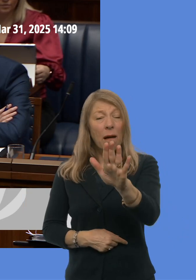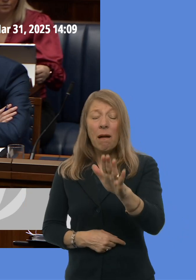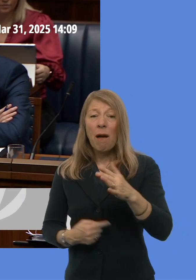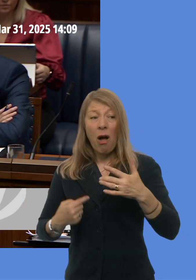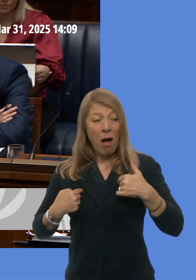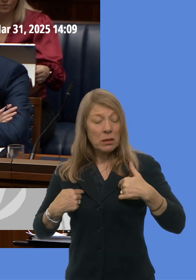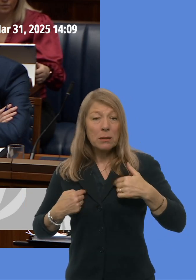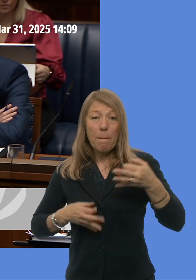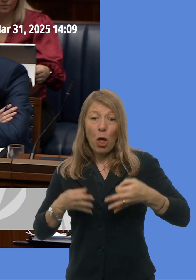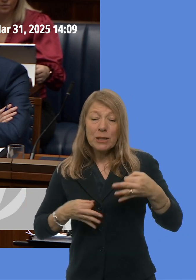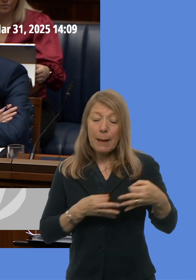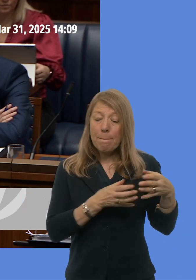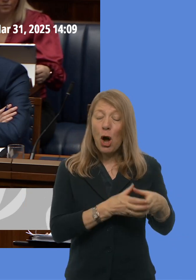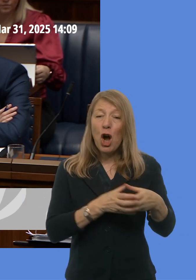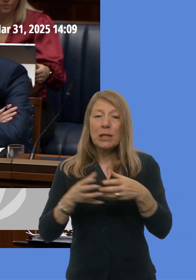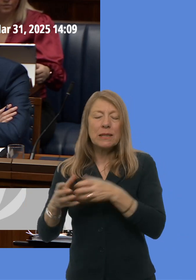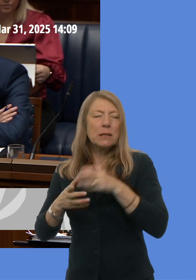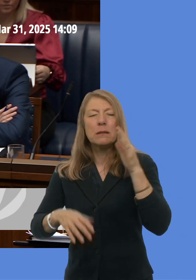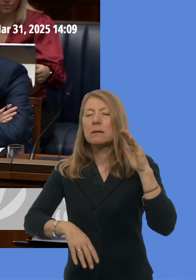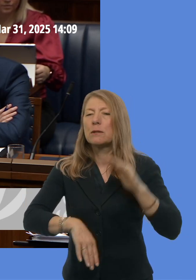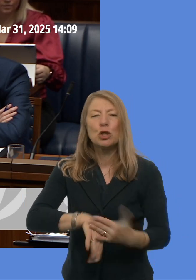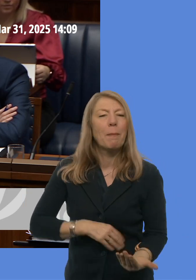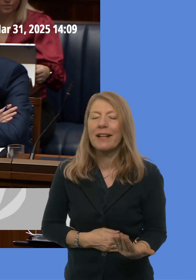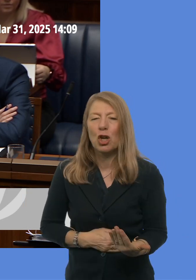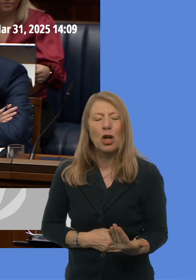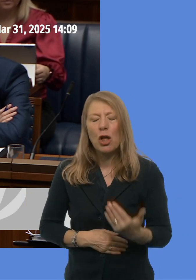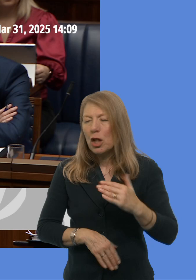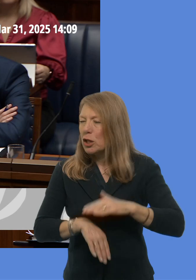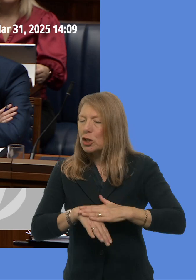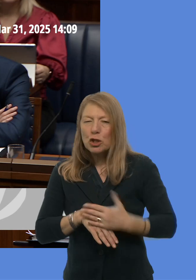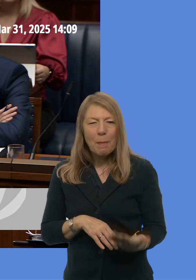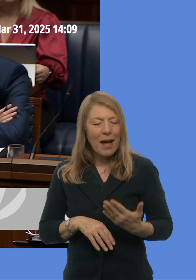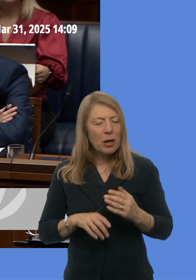your party takes on a constitutional question, we are on the spectrum of political views.